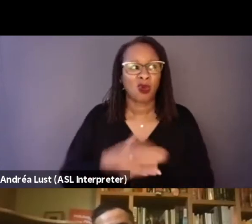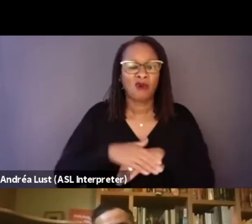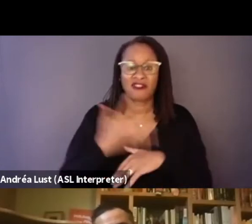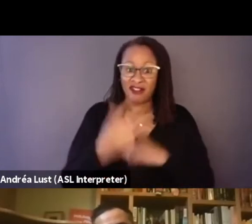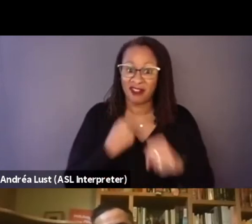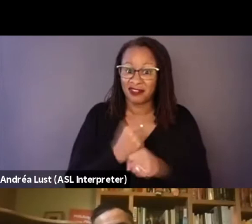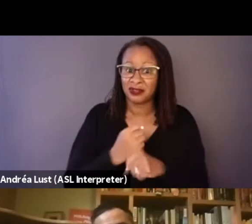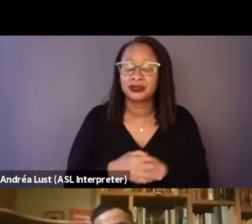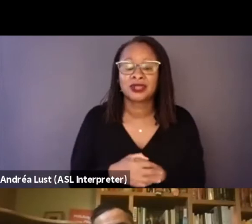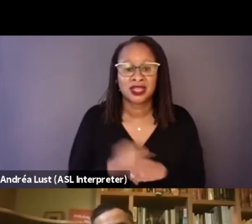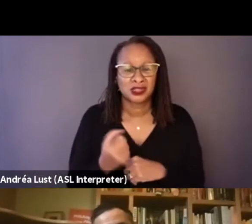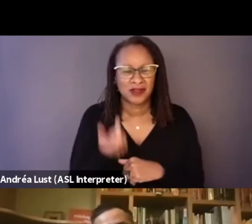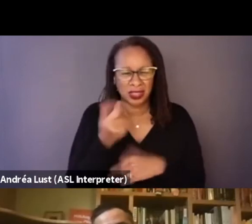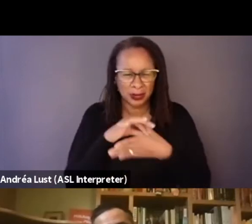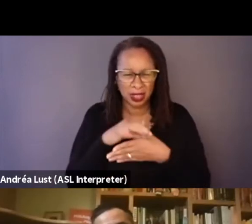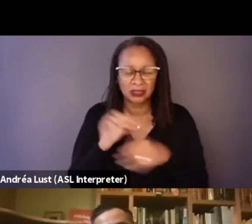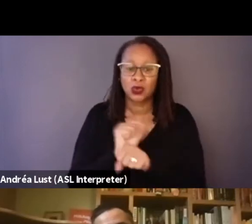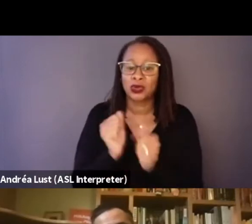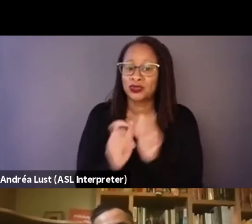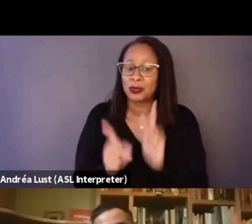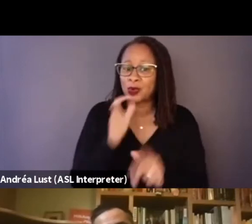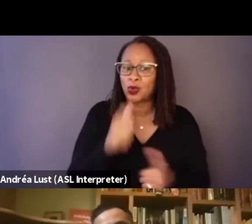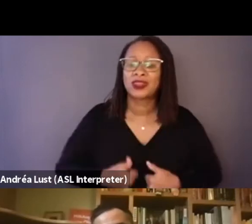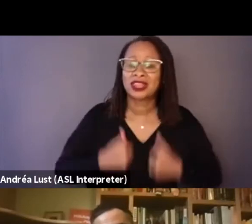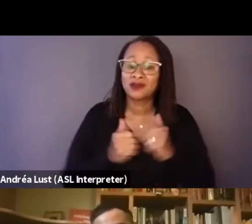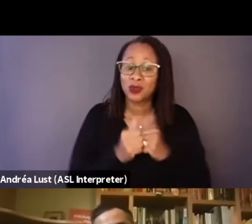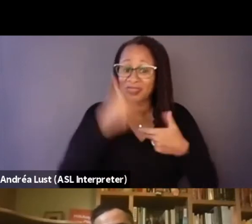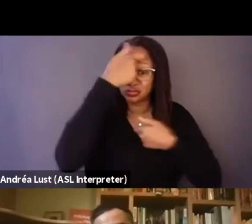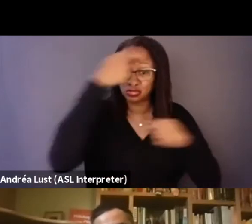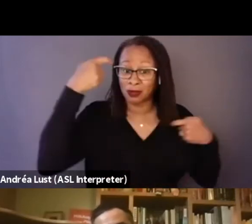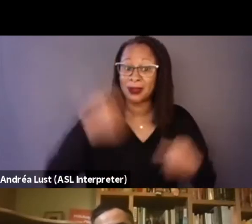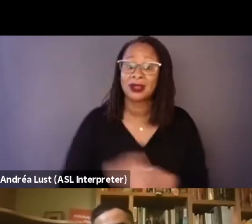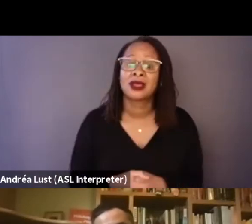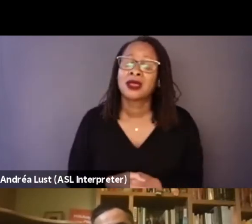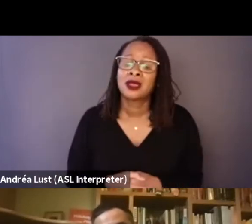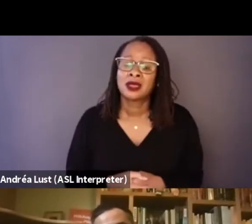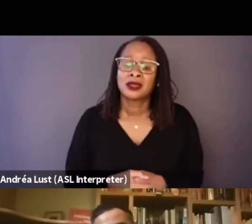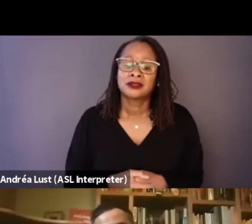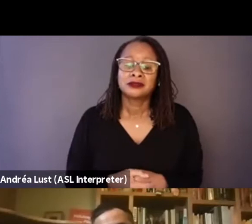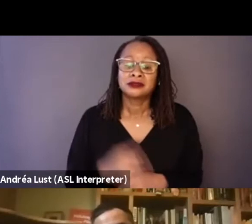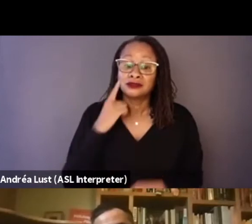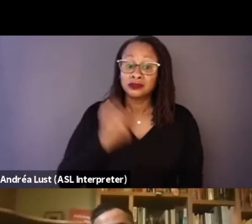of working with folks living with trauma. And so I think for me, right from the very beginning,